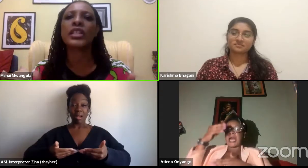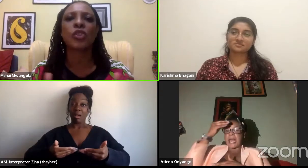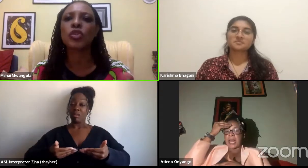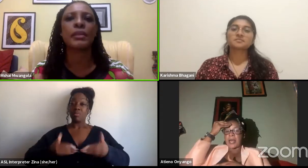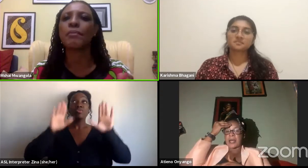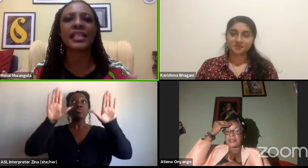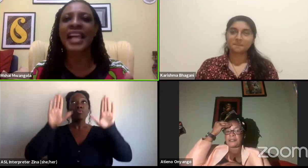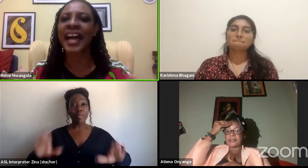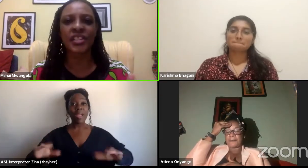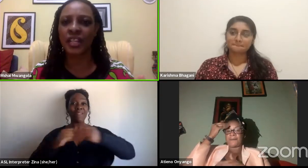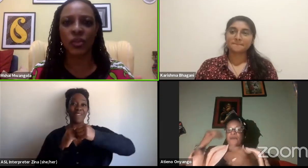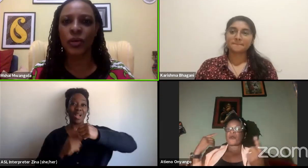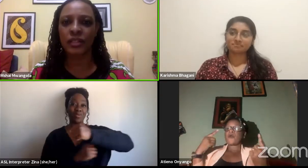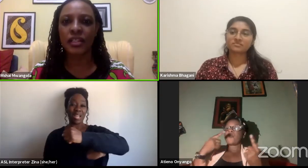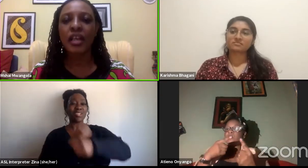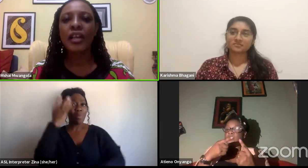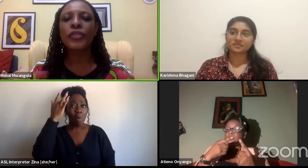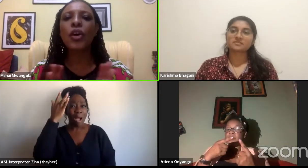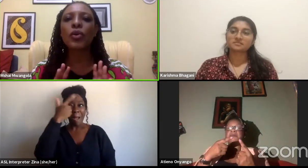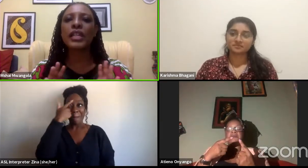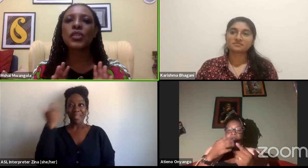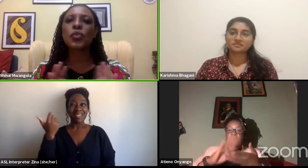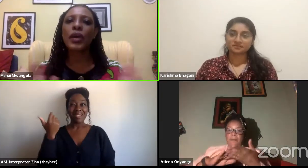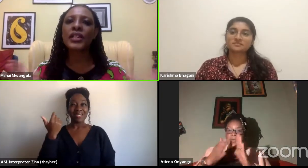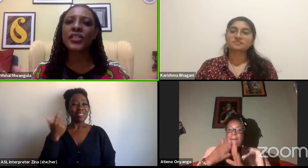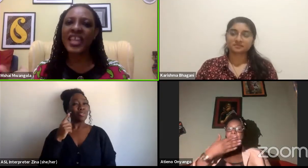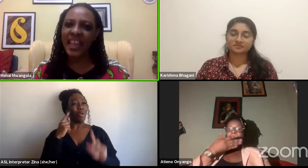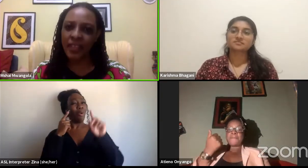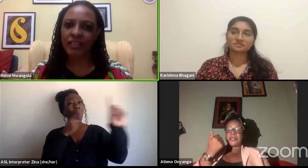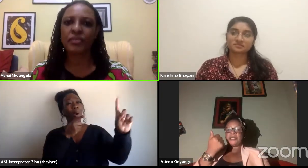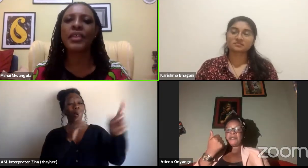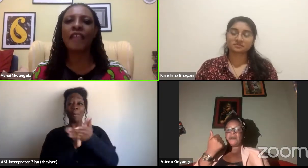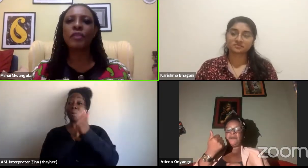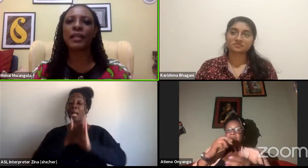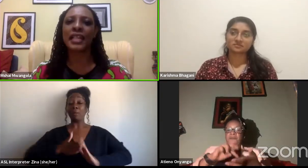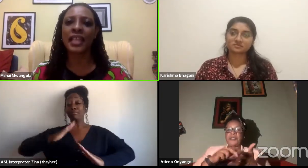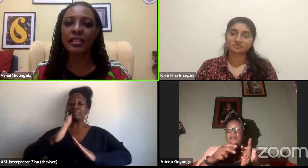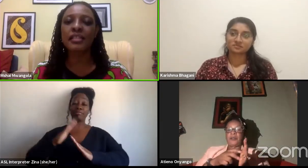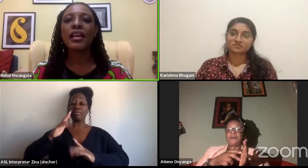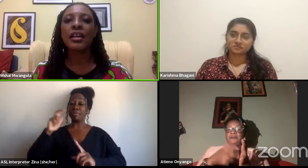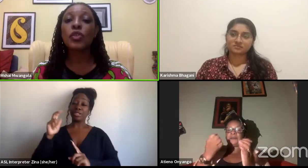is not to be the best actor in the world, the goal is to work together with everybody else